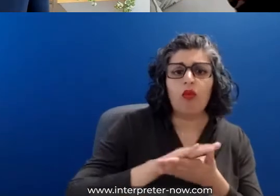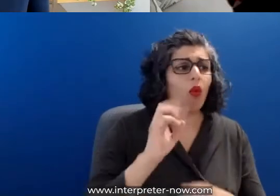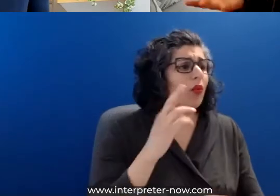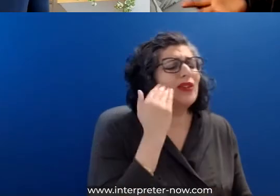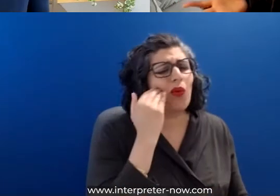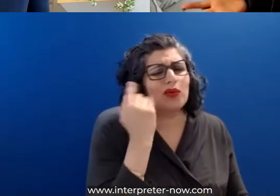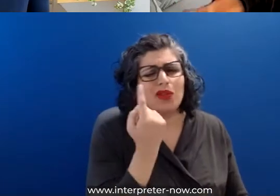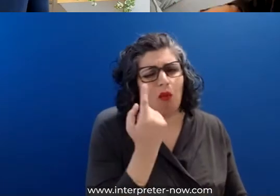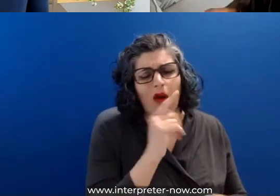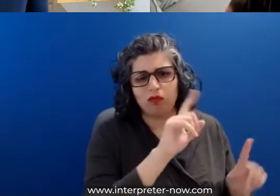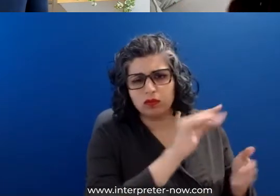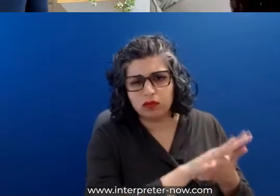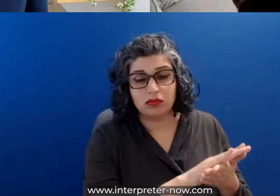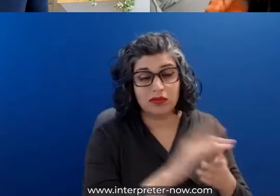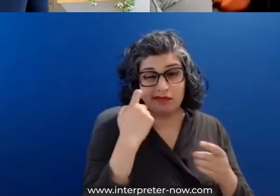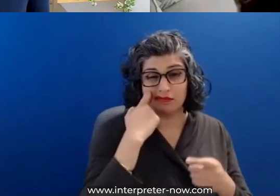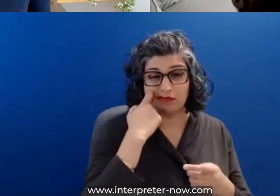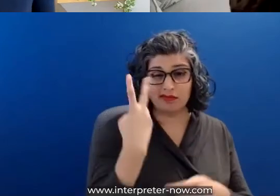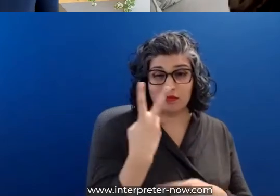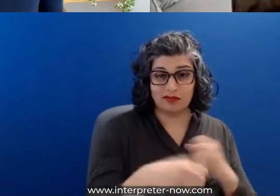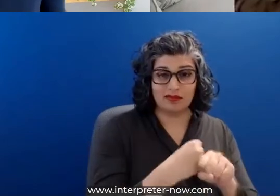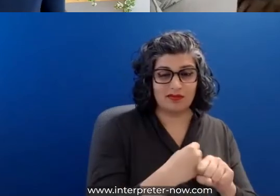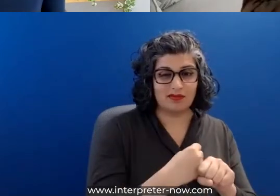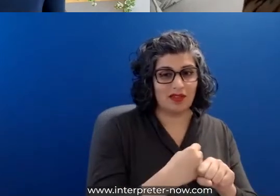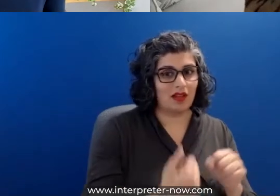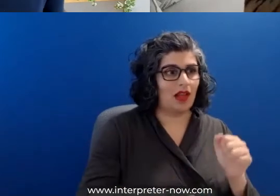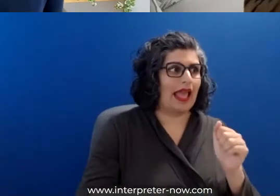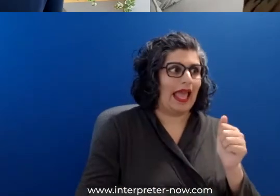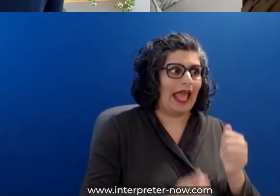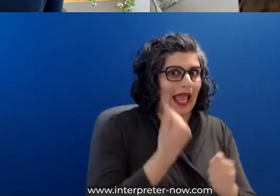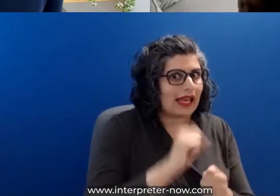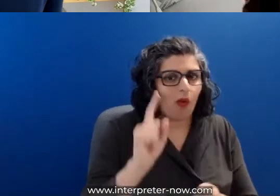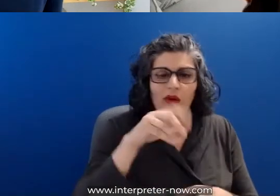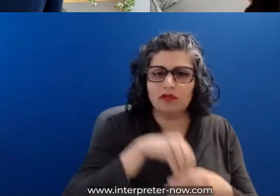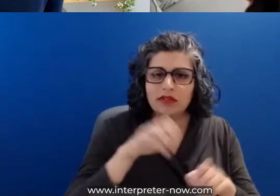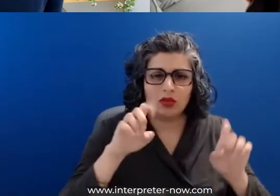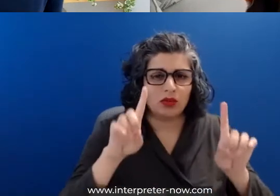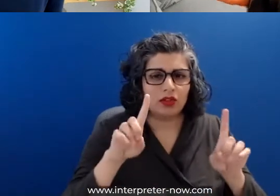the last two years, virtually everybody in an educational programme of some kind or another